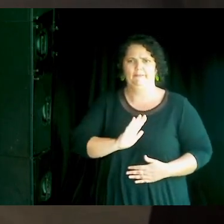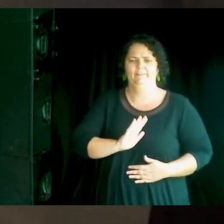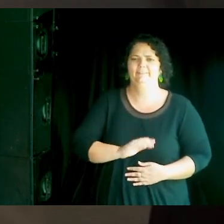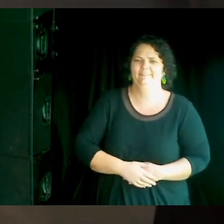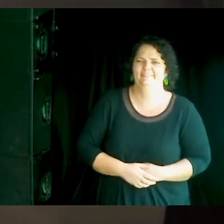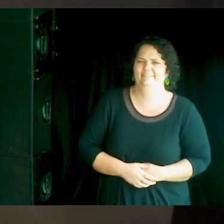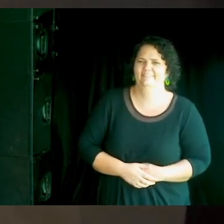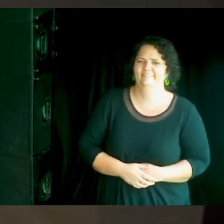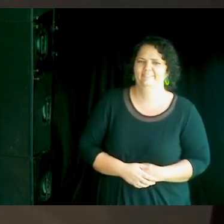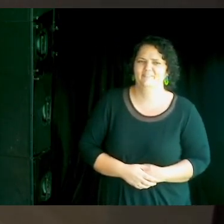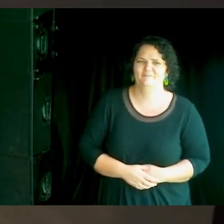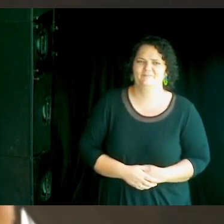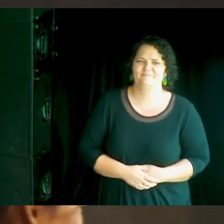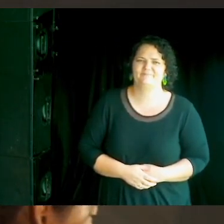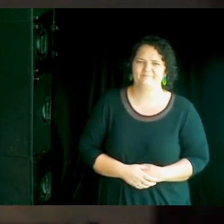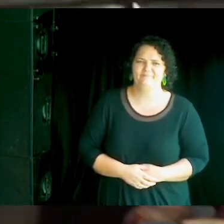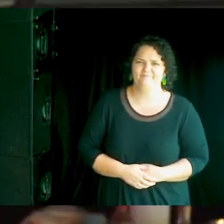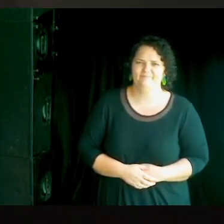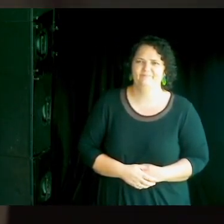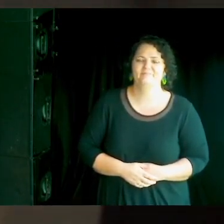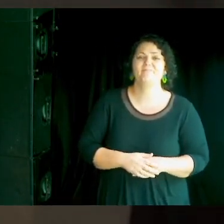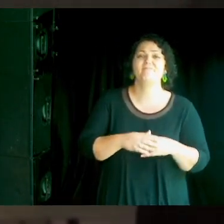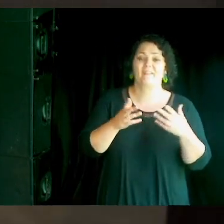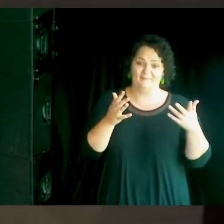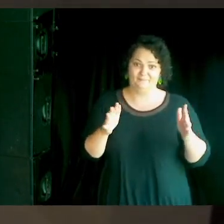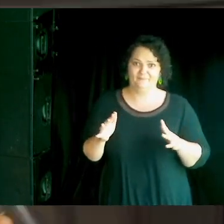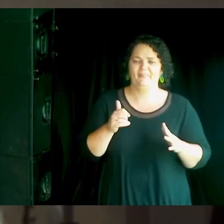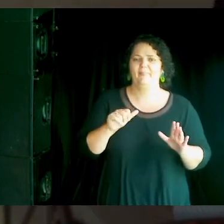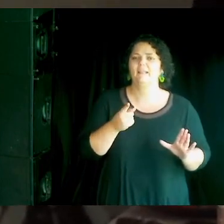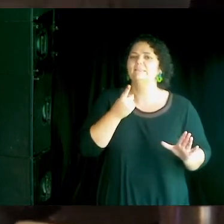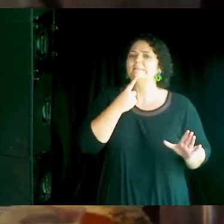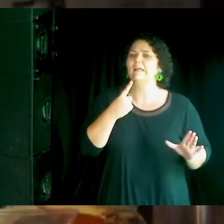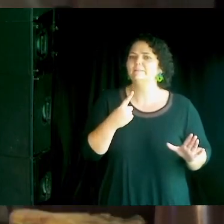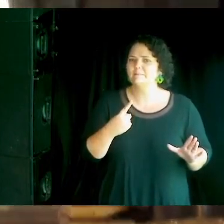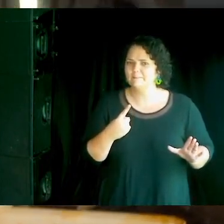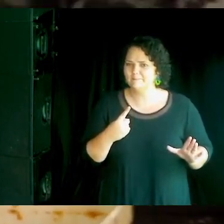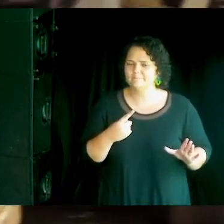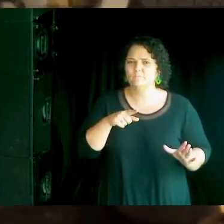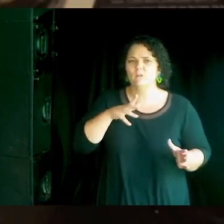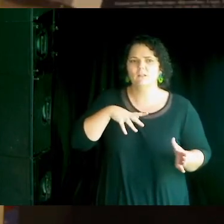thing and then of course you do a bit of taste I'd have a and then you need to season it depending on